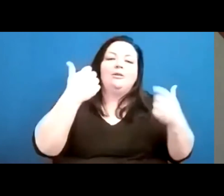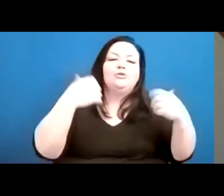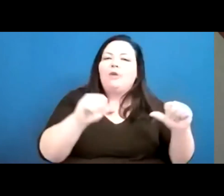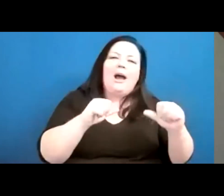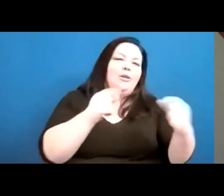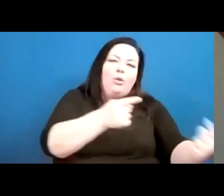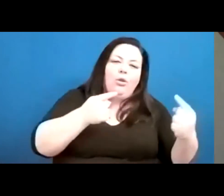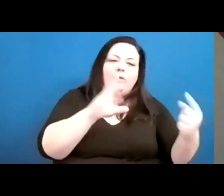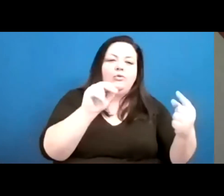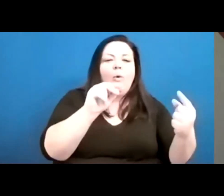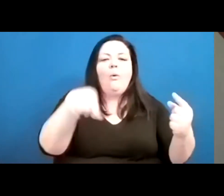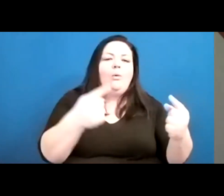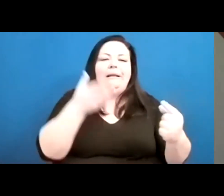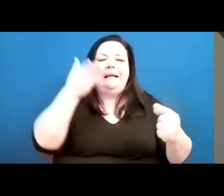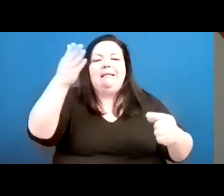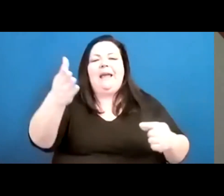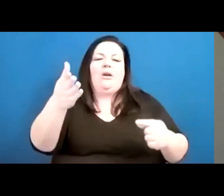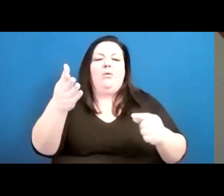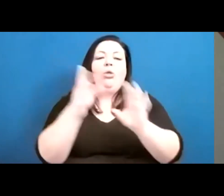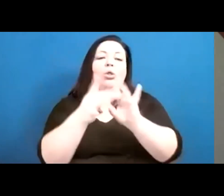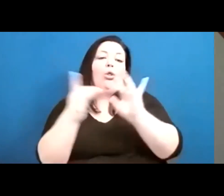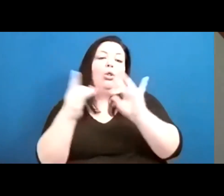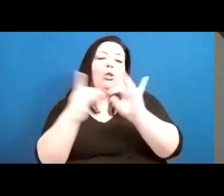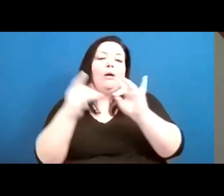Apollo there in the back mouthing this/ is why you don’t fuck